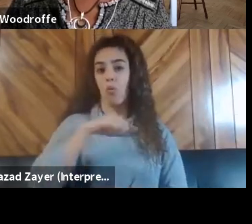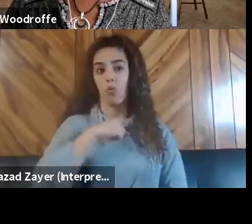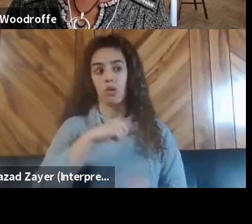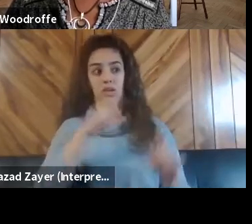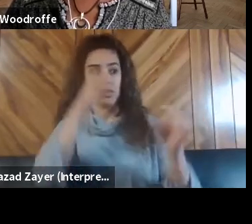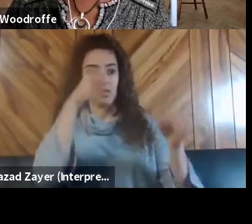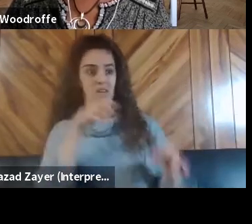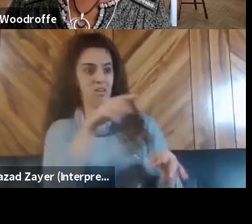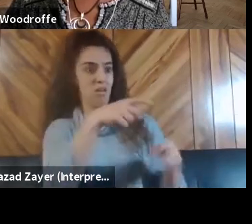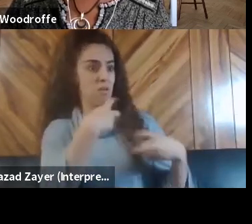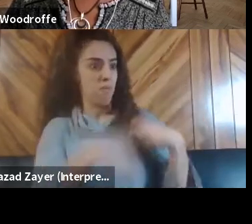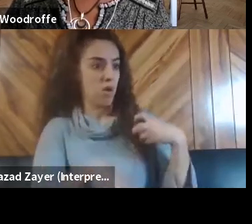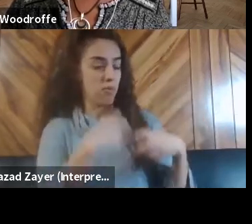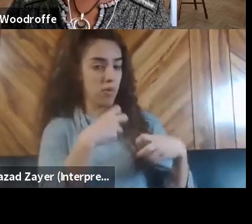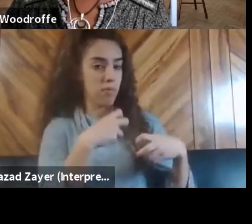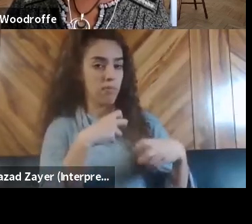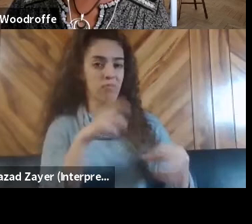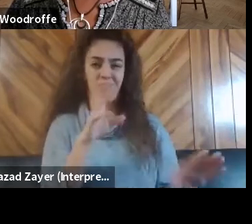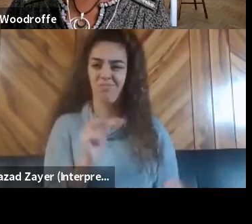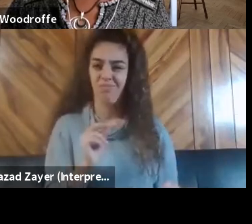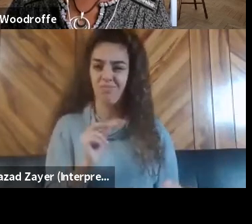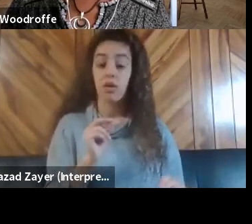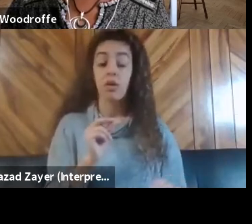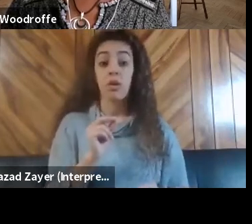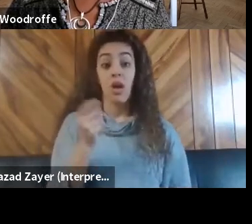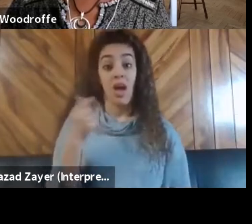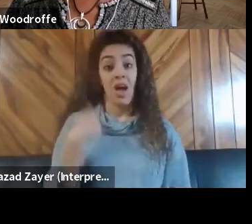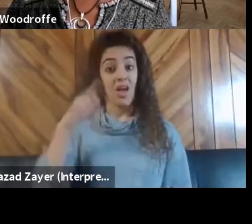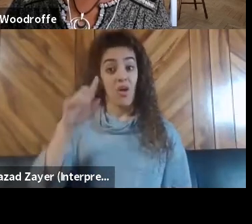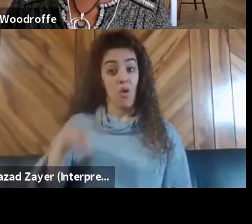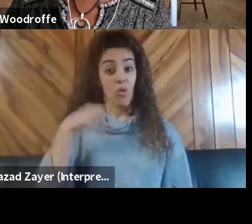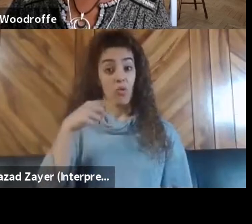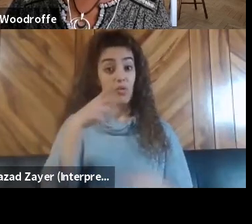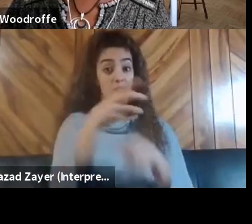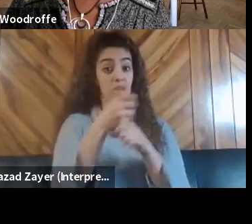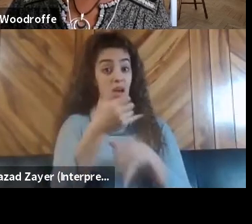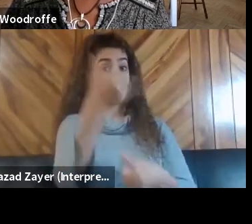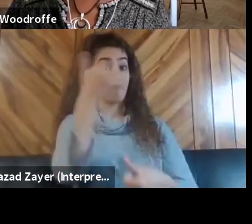got calls from the teachers, when there was a problem. Nobody